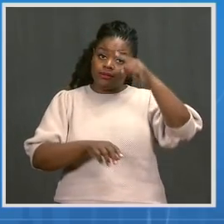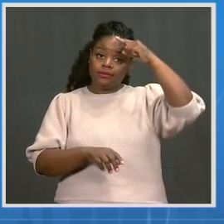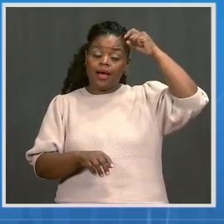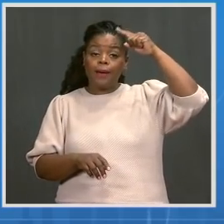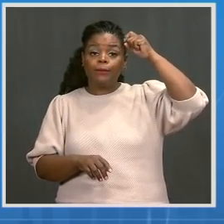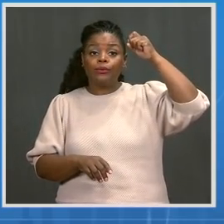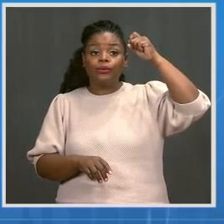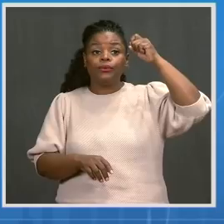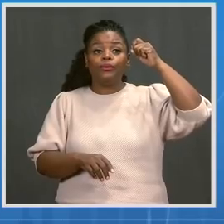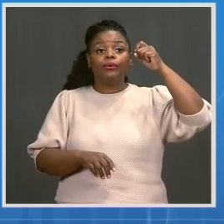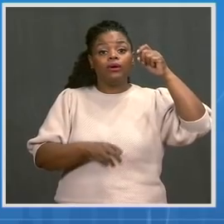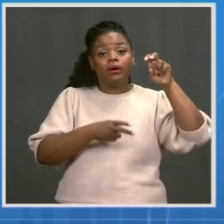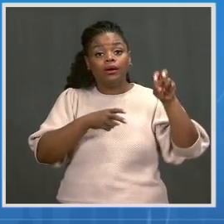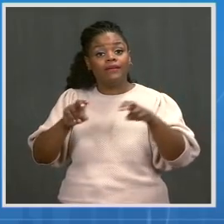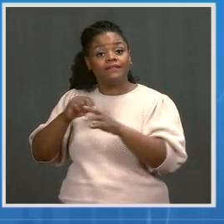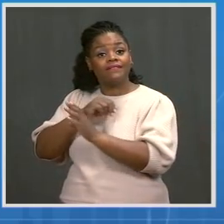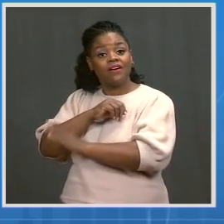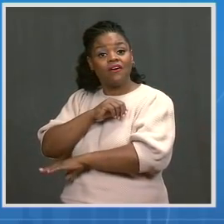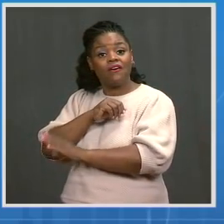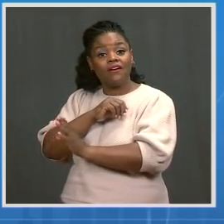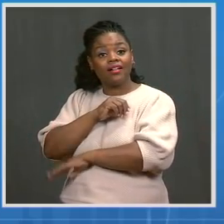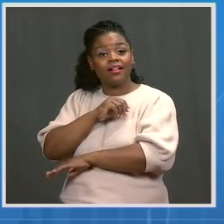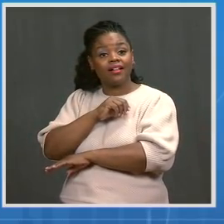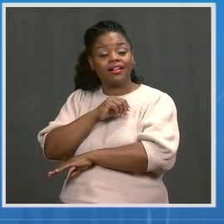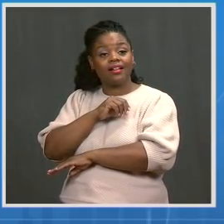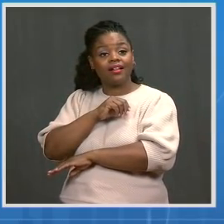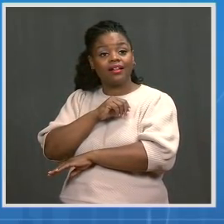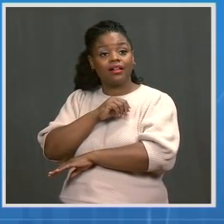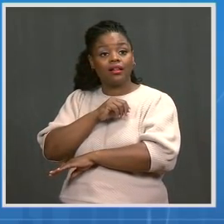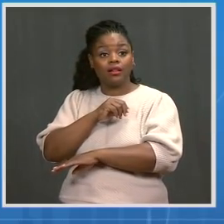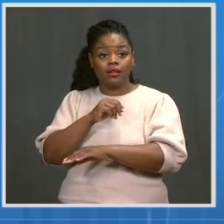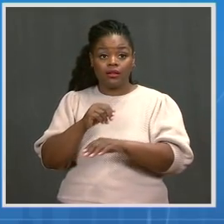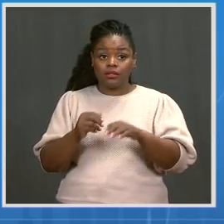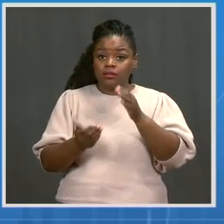As I said, we are not stopping at 70 percent, and we're not stopping on July 4th.